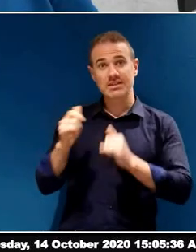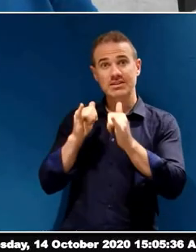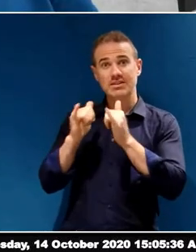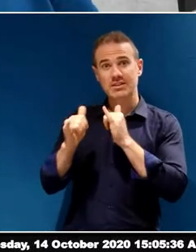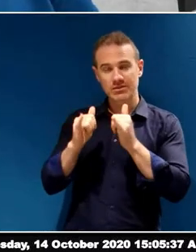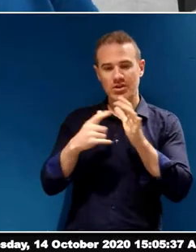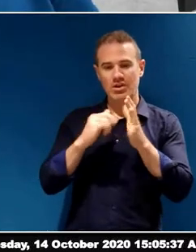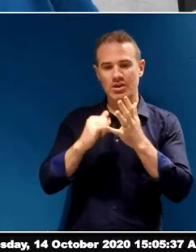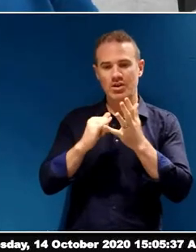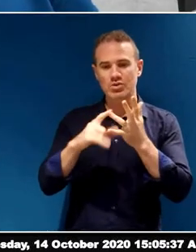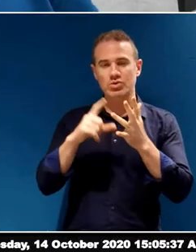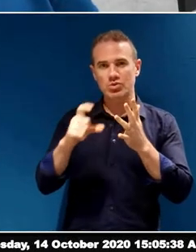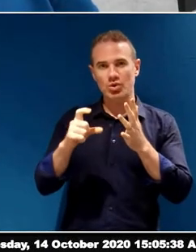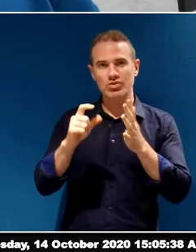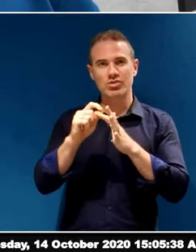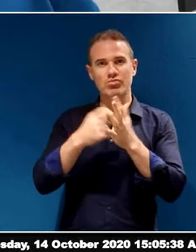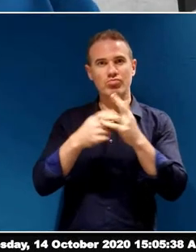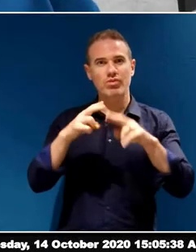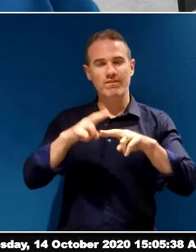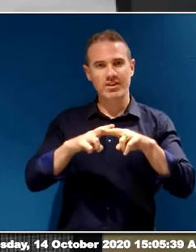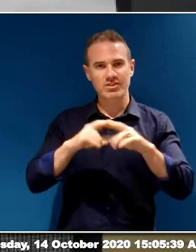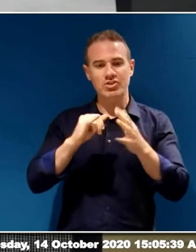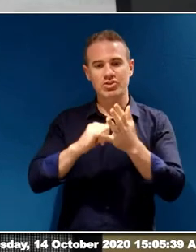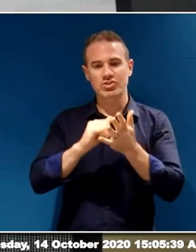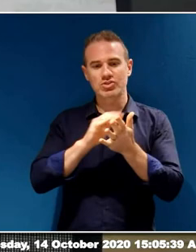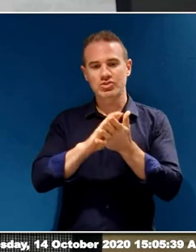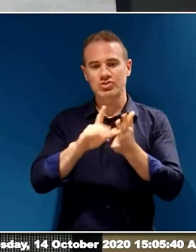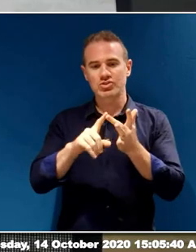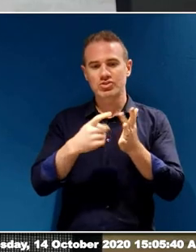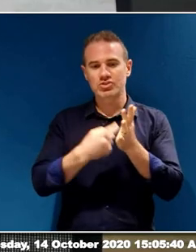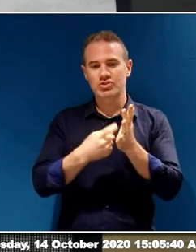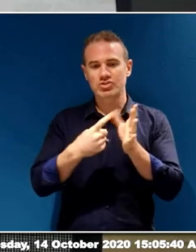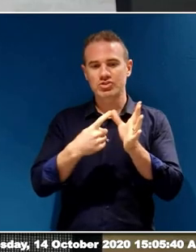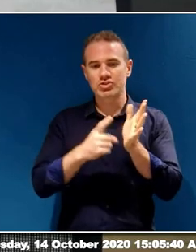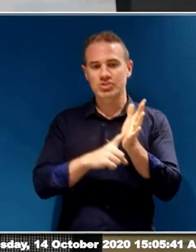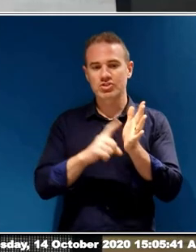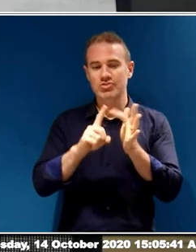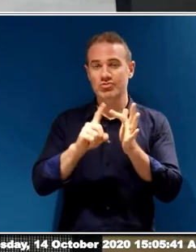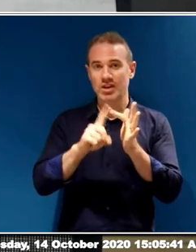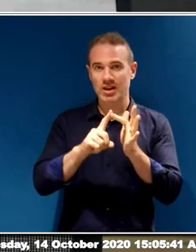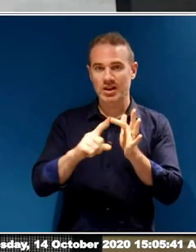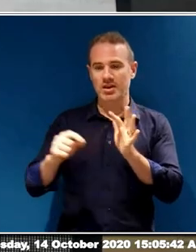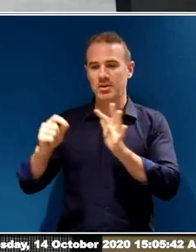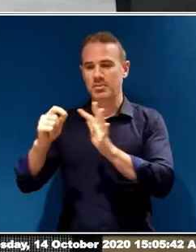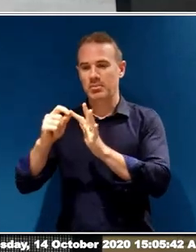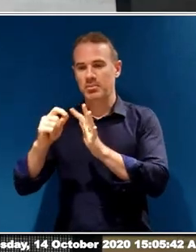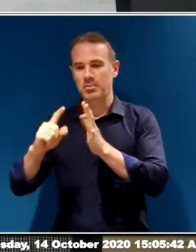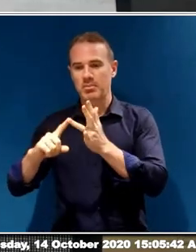mispronouncing Associate Professor's name all week, but I've now got it right.